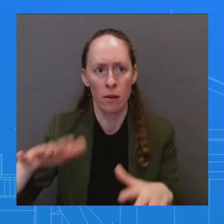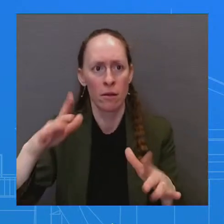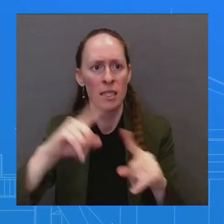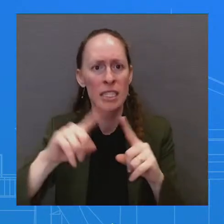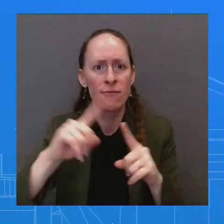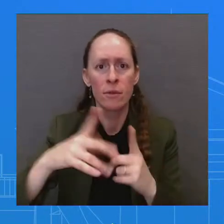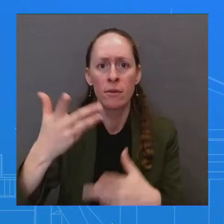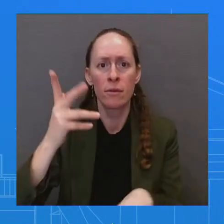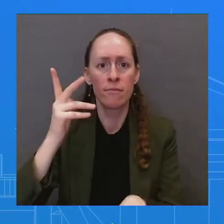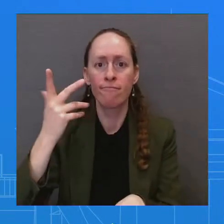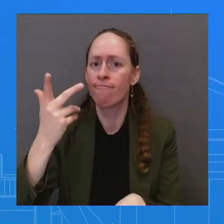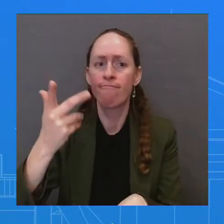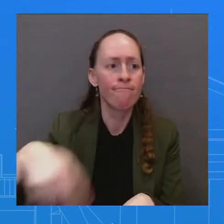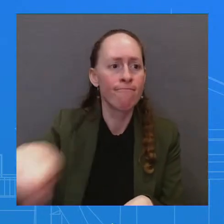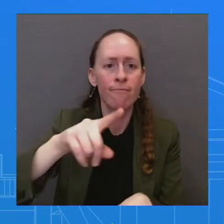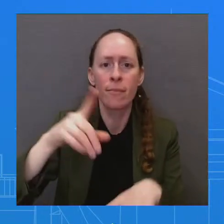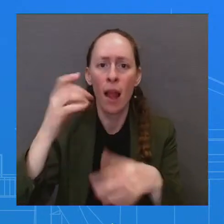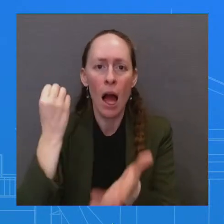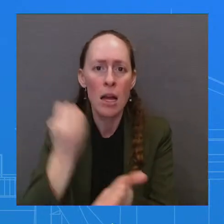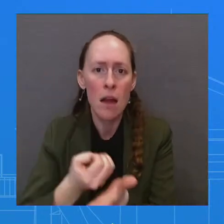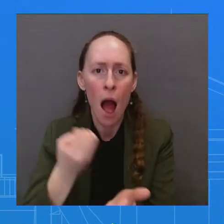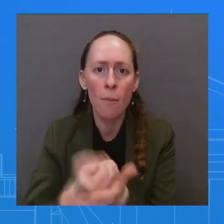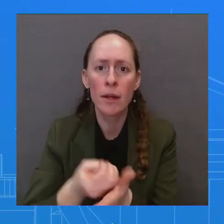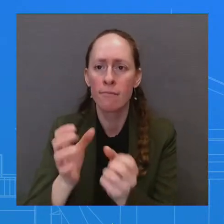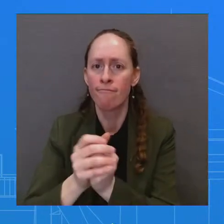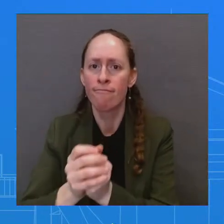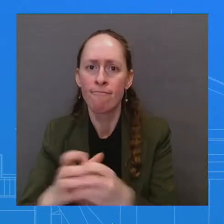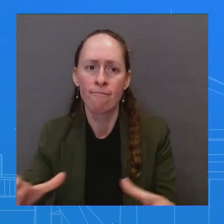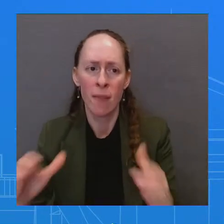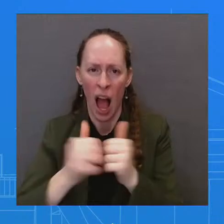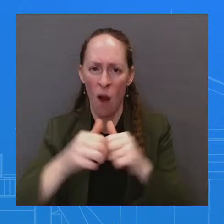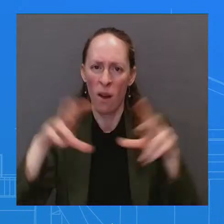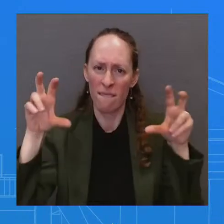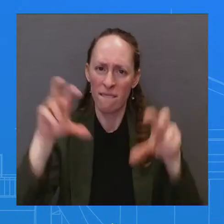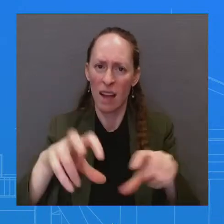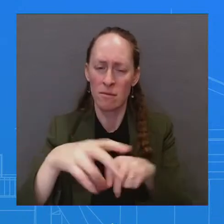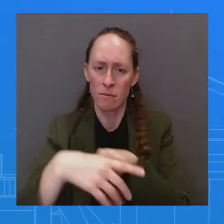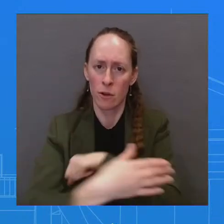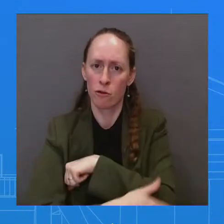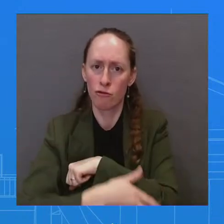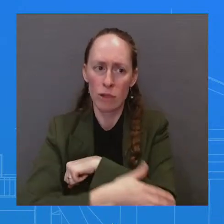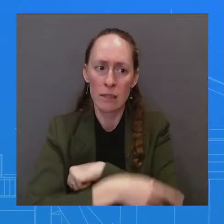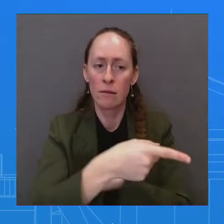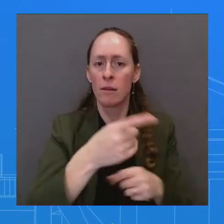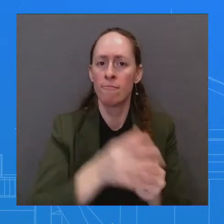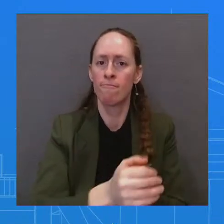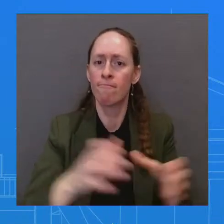for Global Infrastructure and Investment to build quality, sustainable infrastructure that helps connect Angola to global markets.